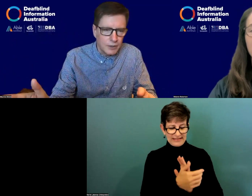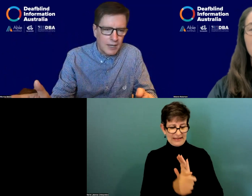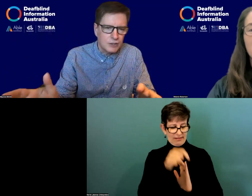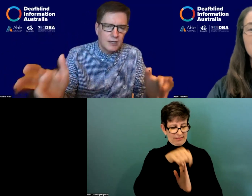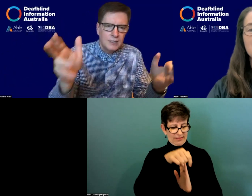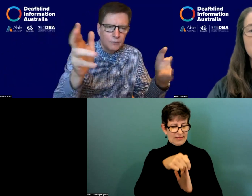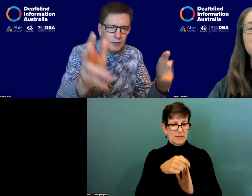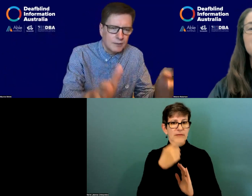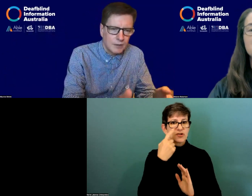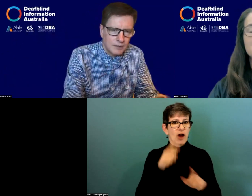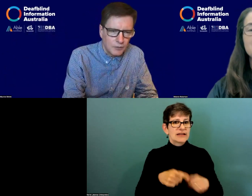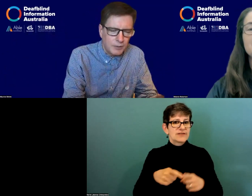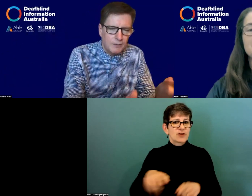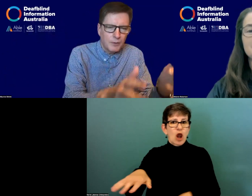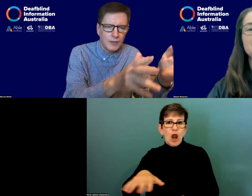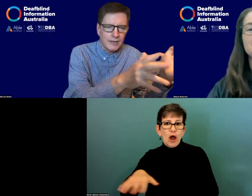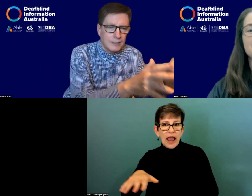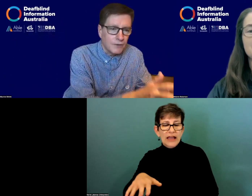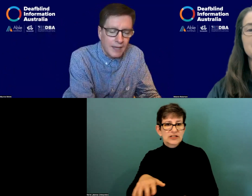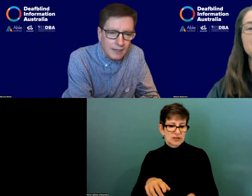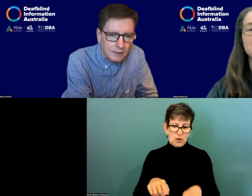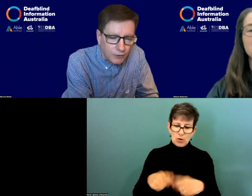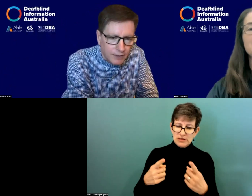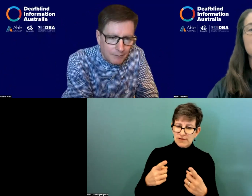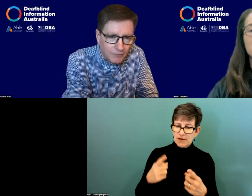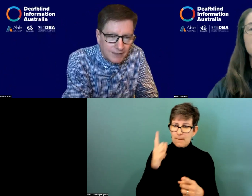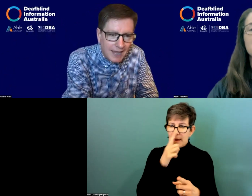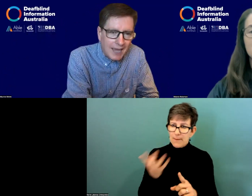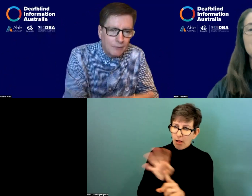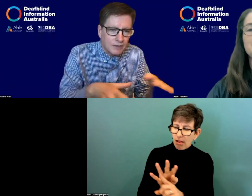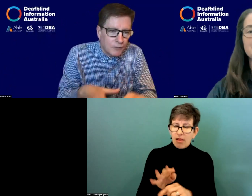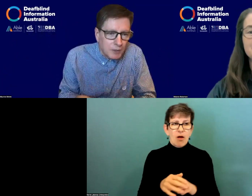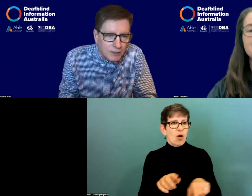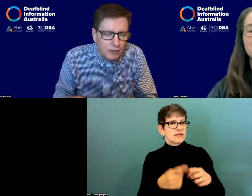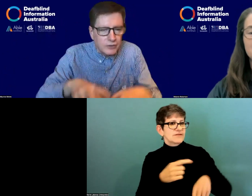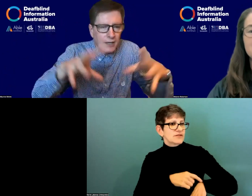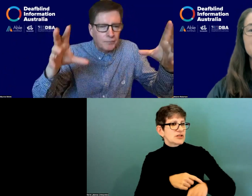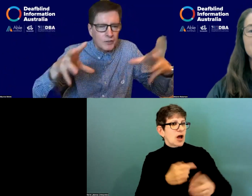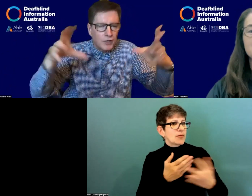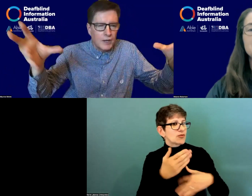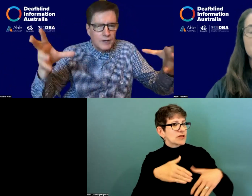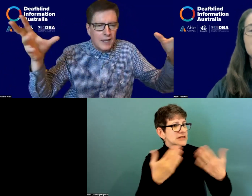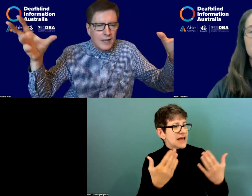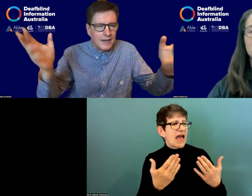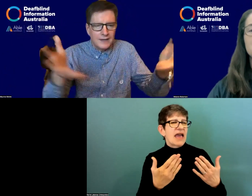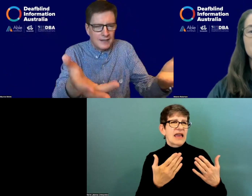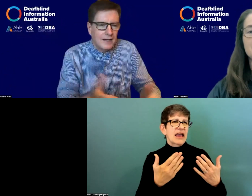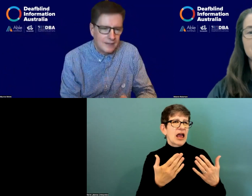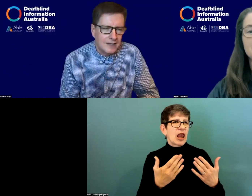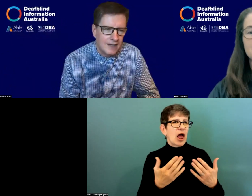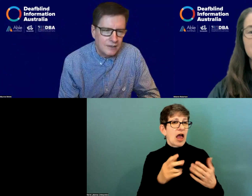location, with different people, at a different time of the day, with different materials.